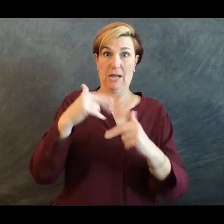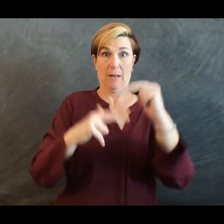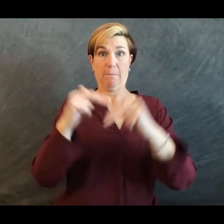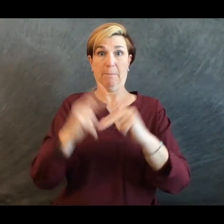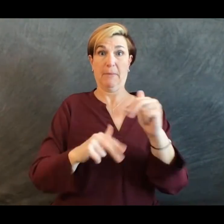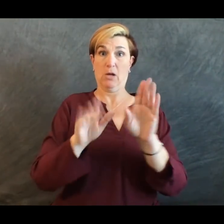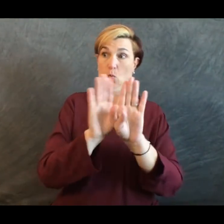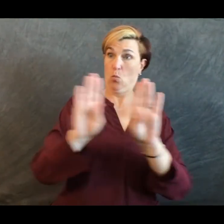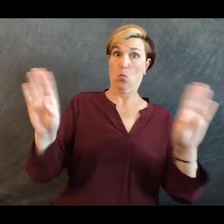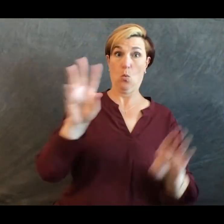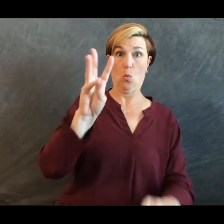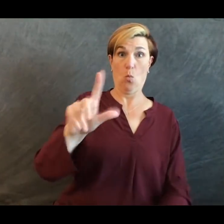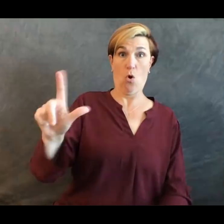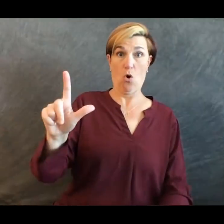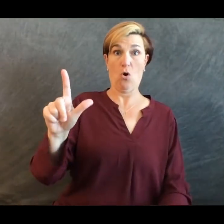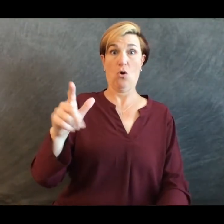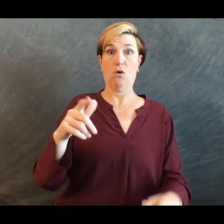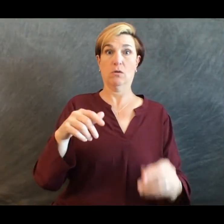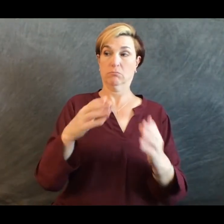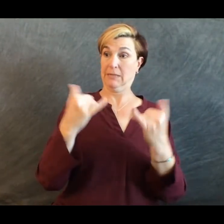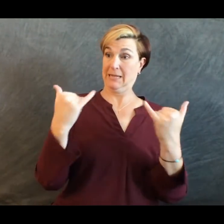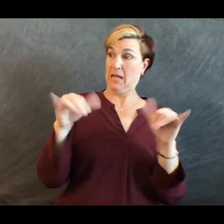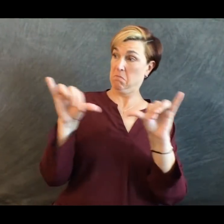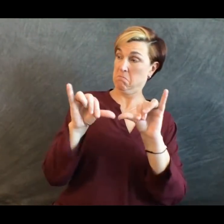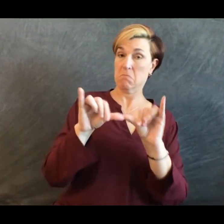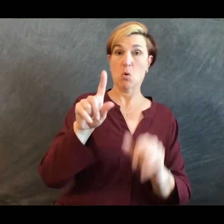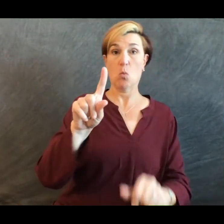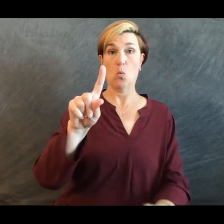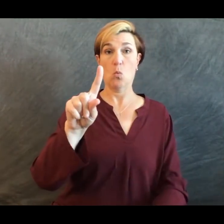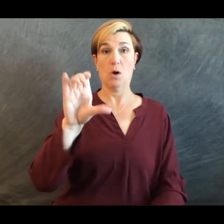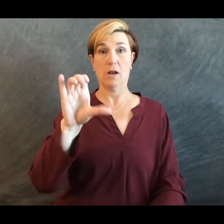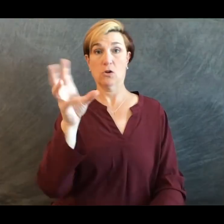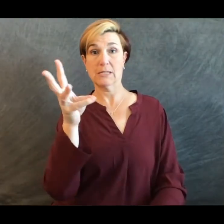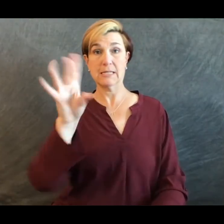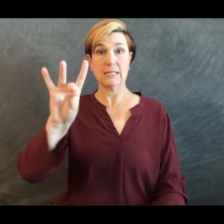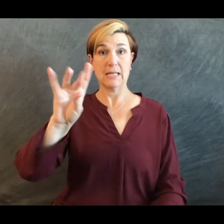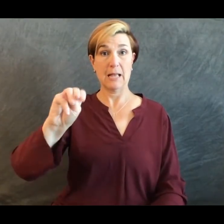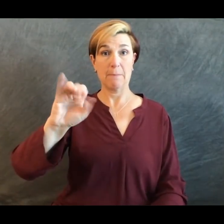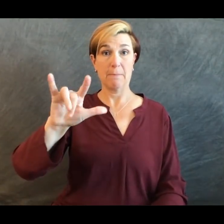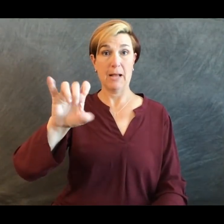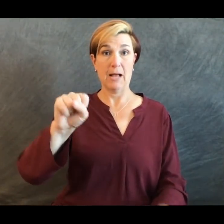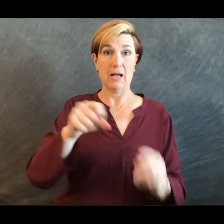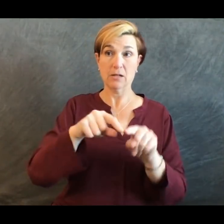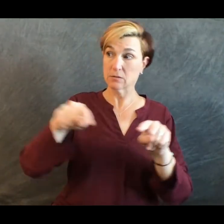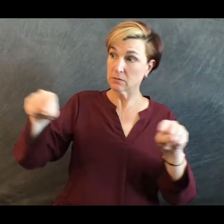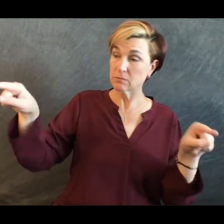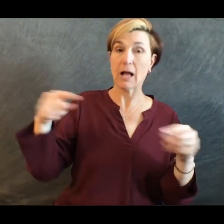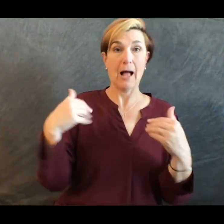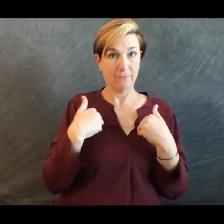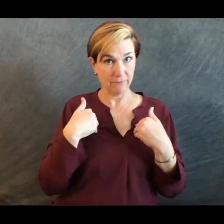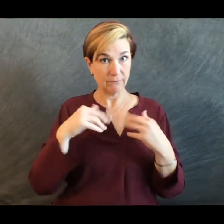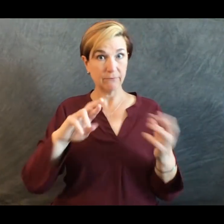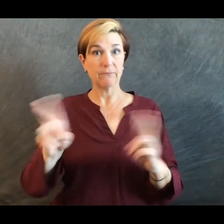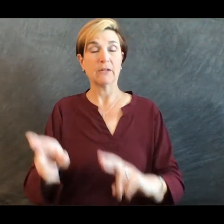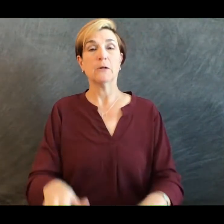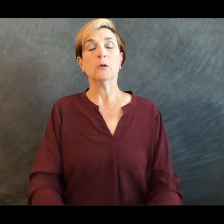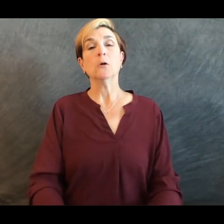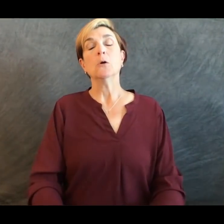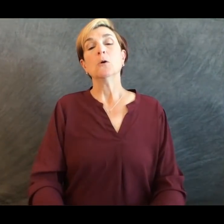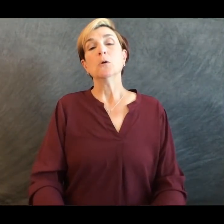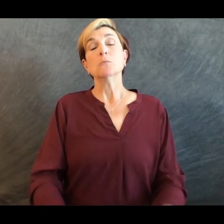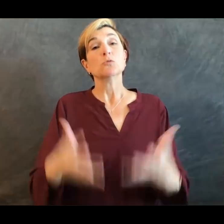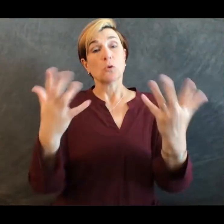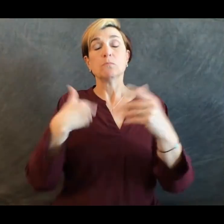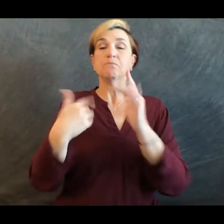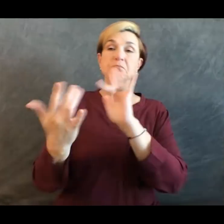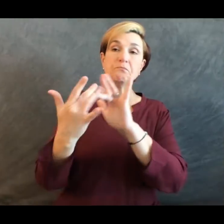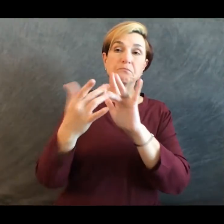wall and in speaking with the president they have a limit the OPEC nations have